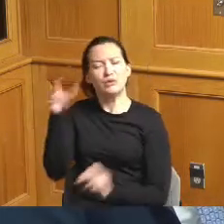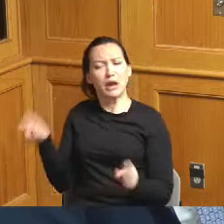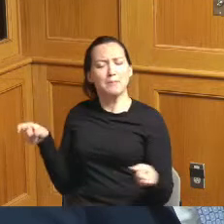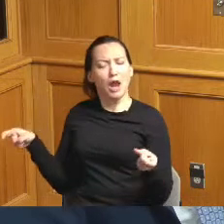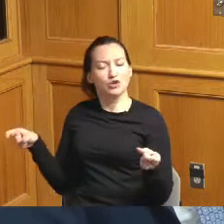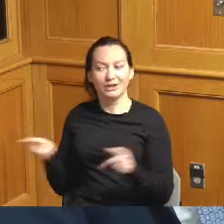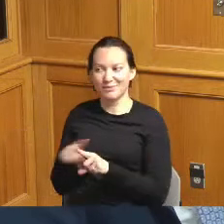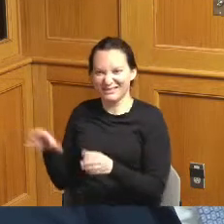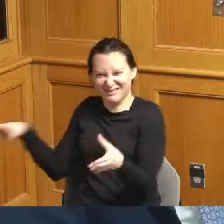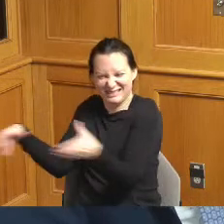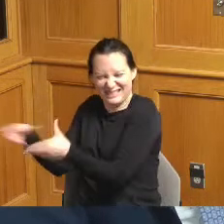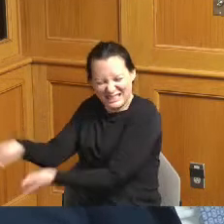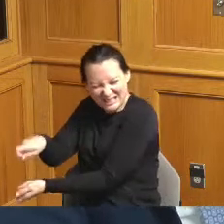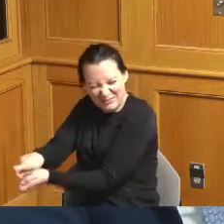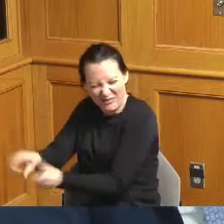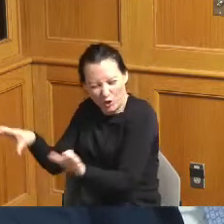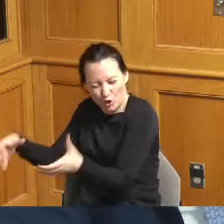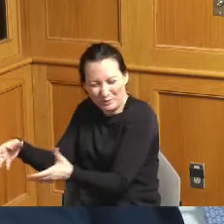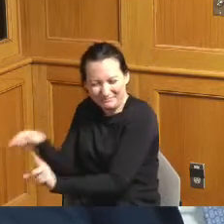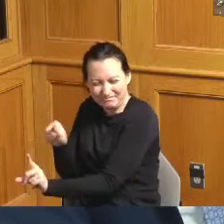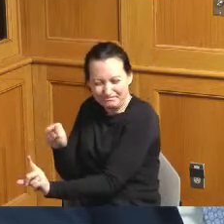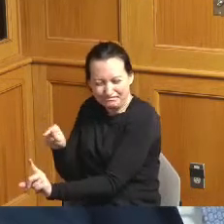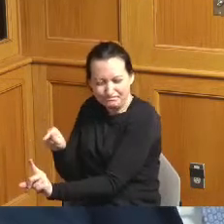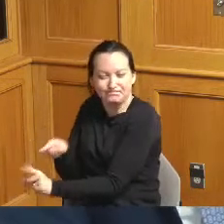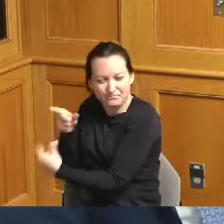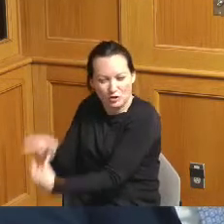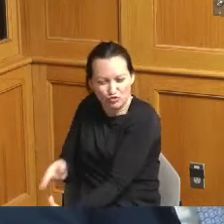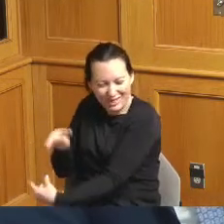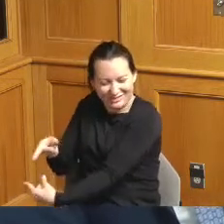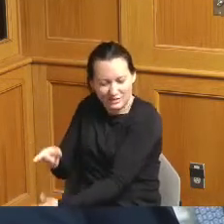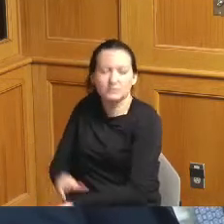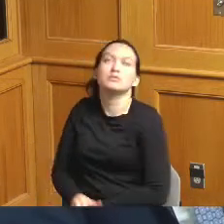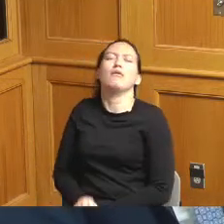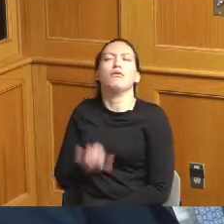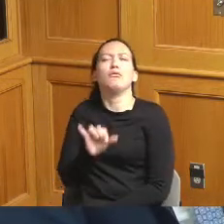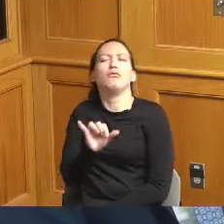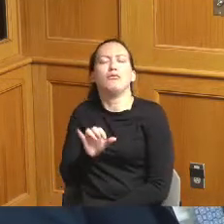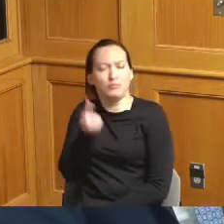it's that group that creates the challenge for us all right all right thank you sure